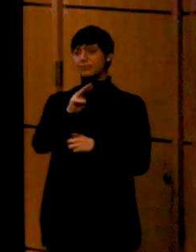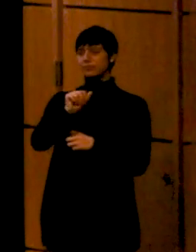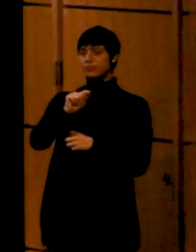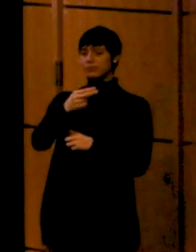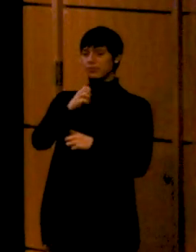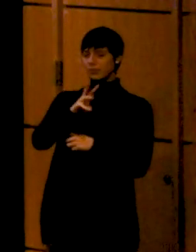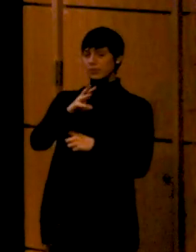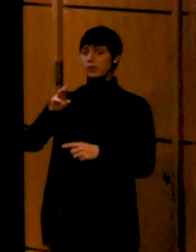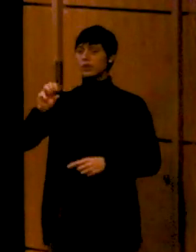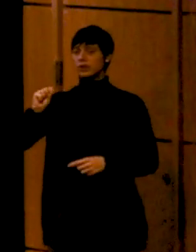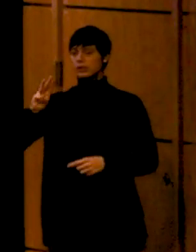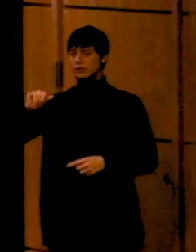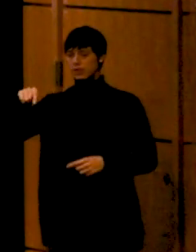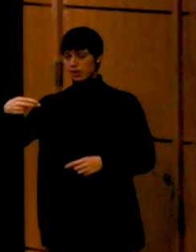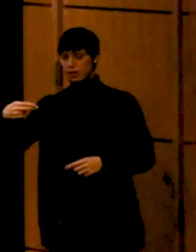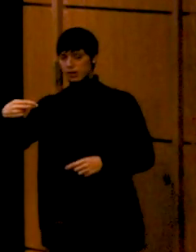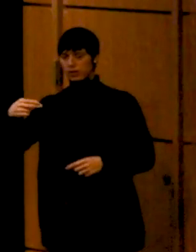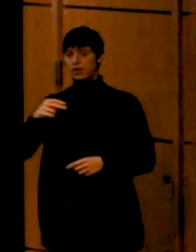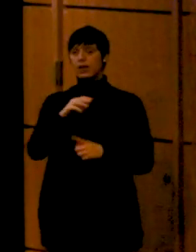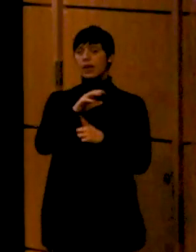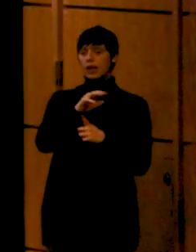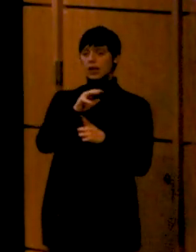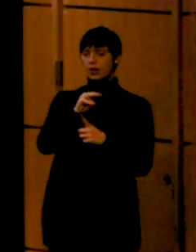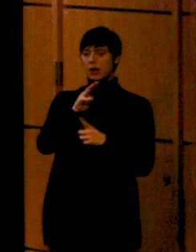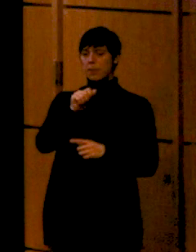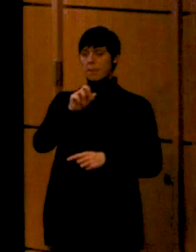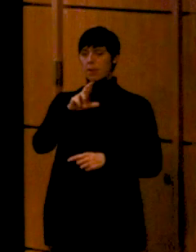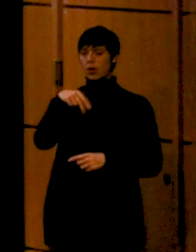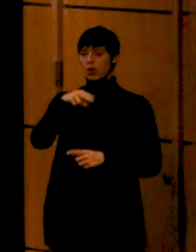For those who don't know, Dr. Dawson Carr is The Janet and Richard Geary Curator of